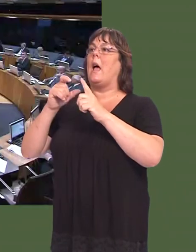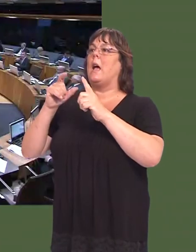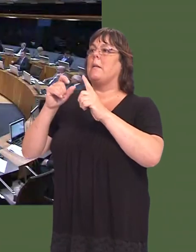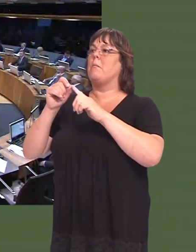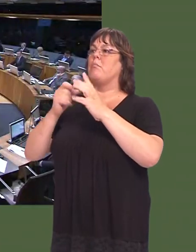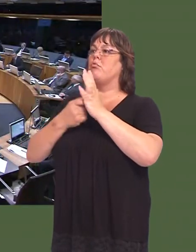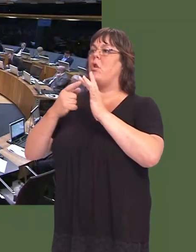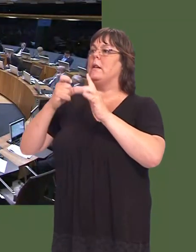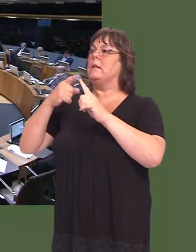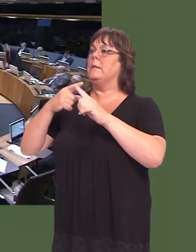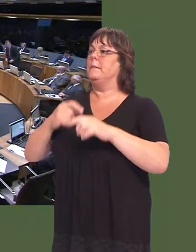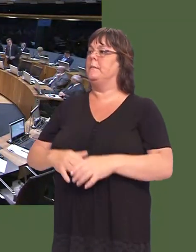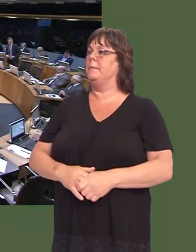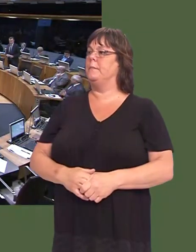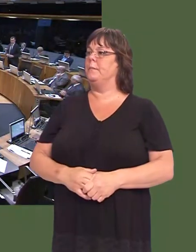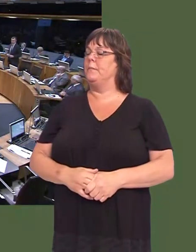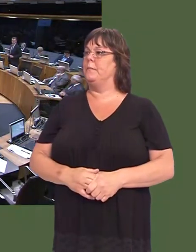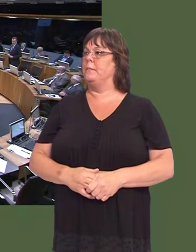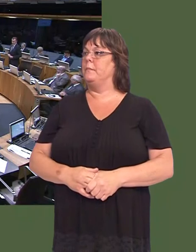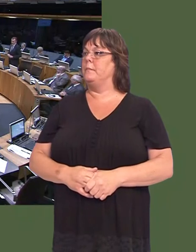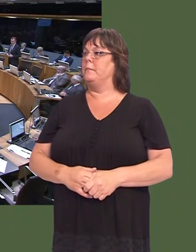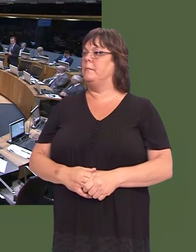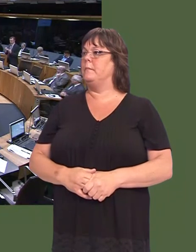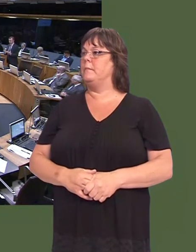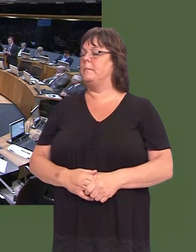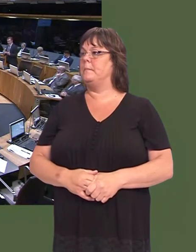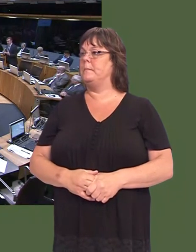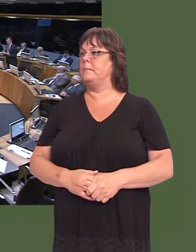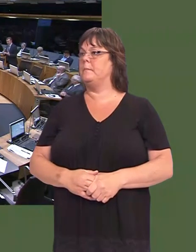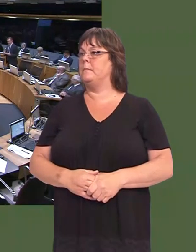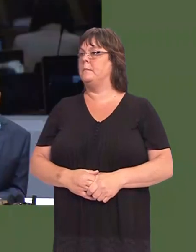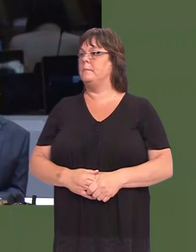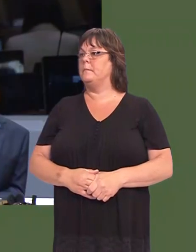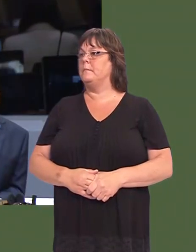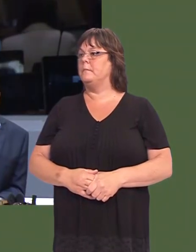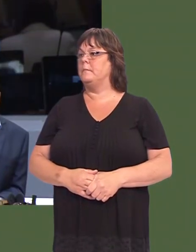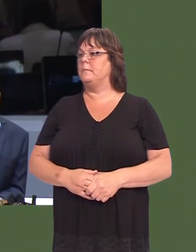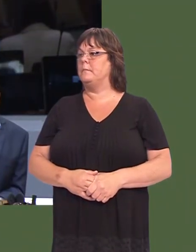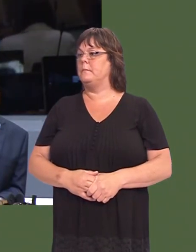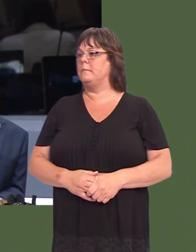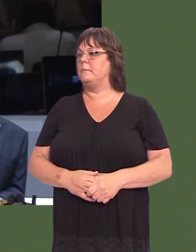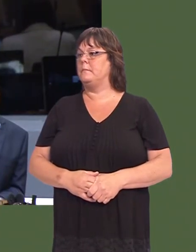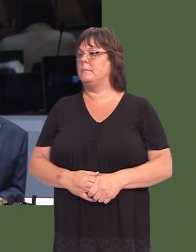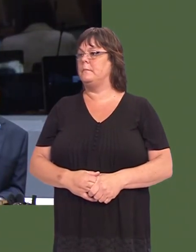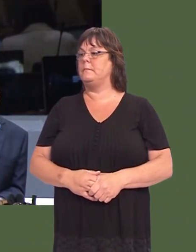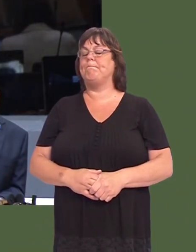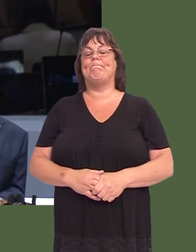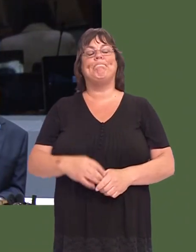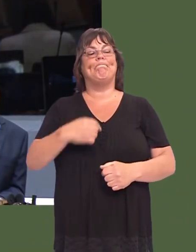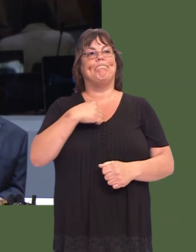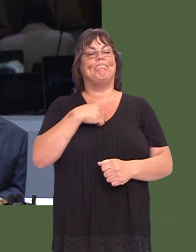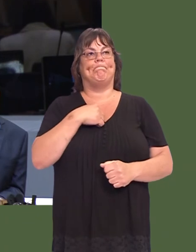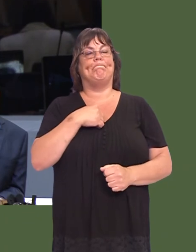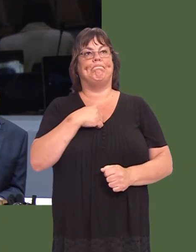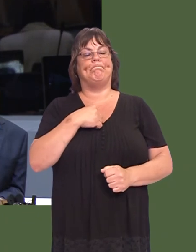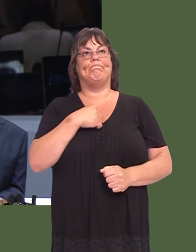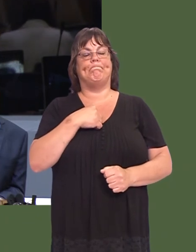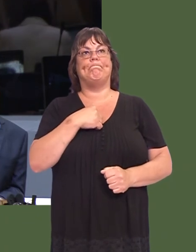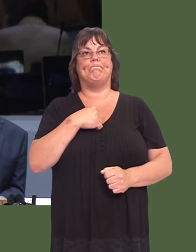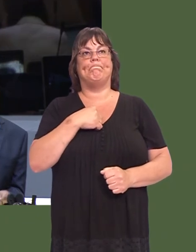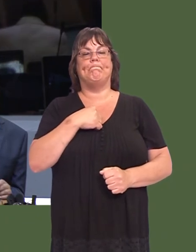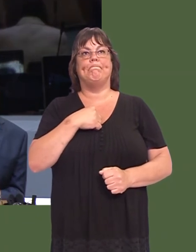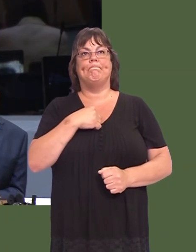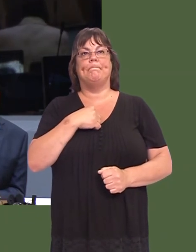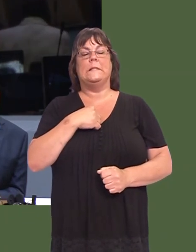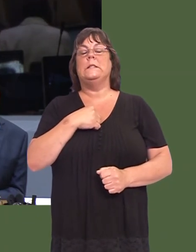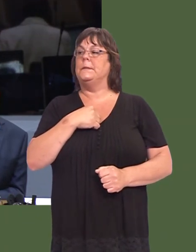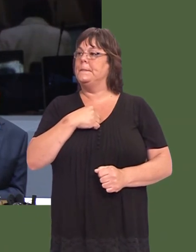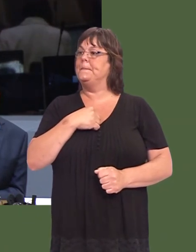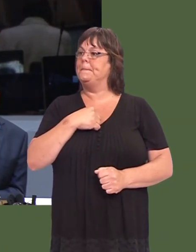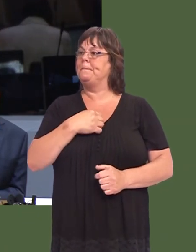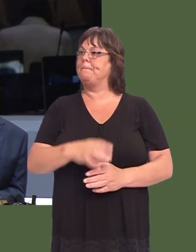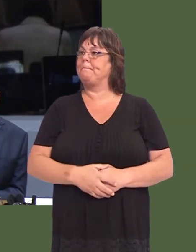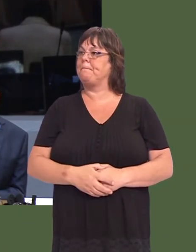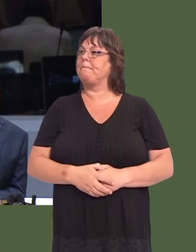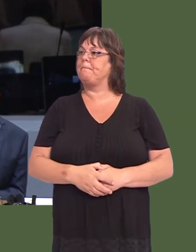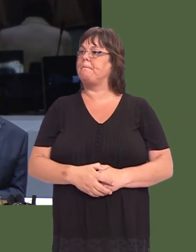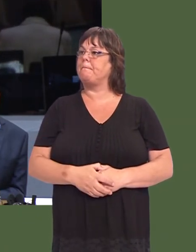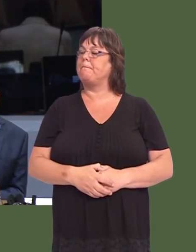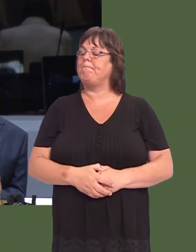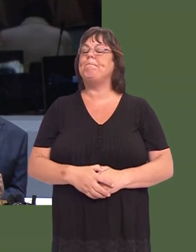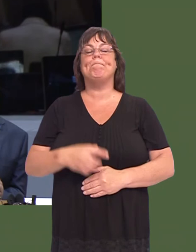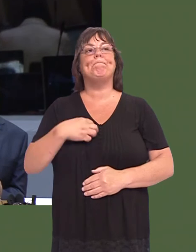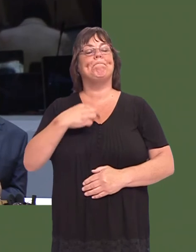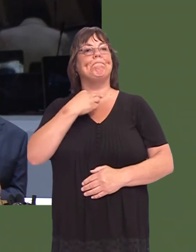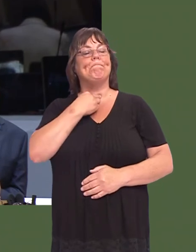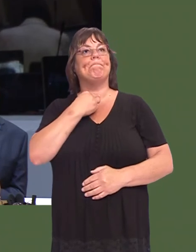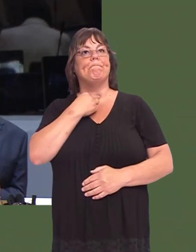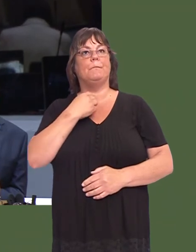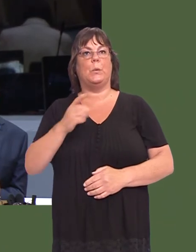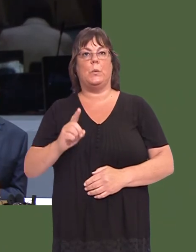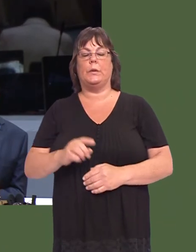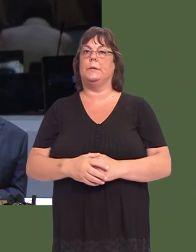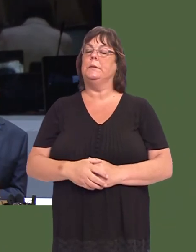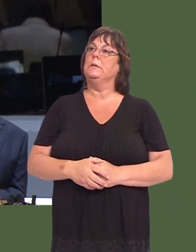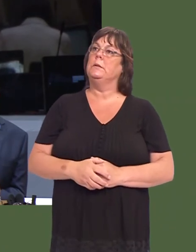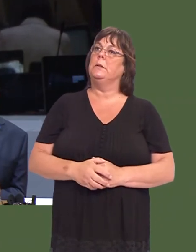Adam Price: One of the great disappointments, I think, when the Ministerís written response